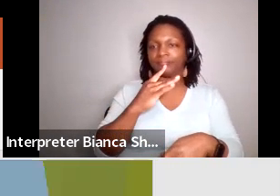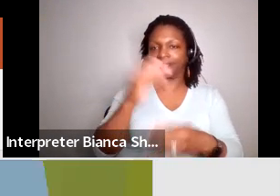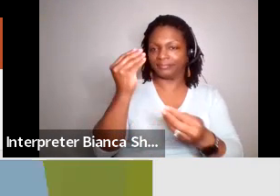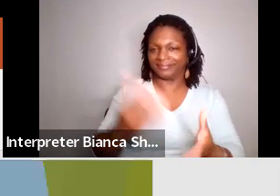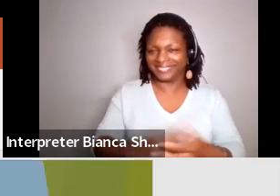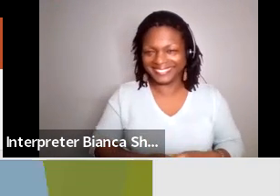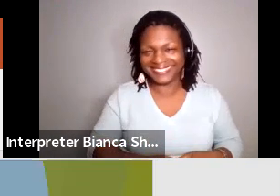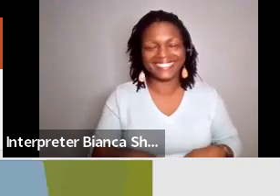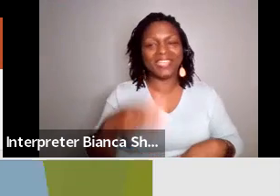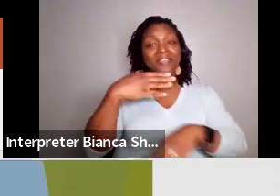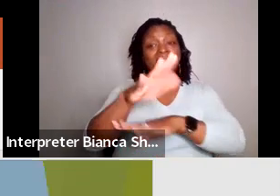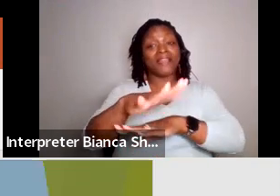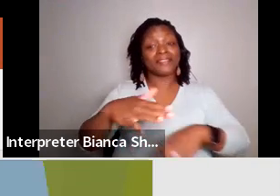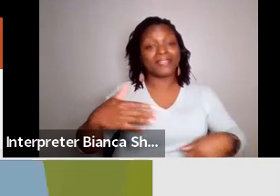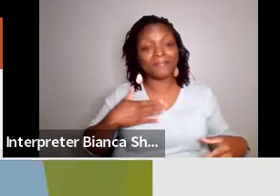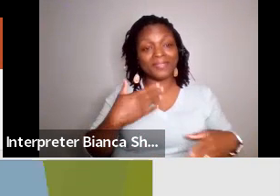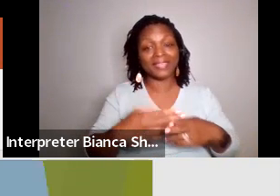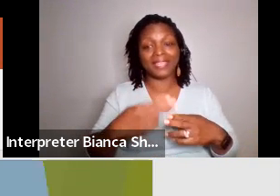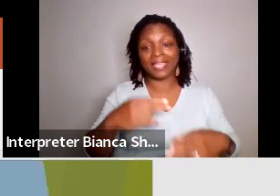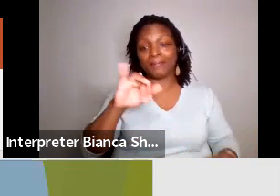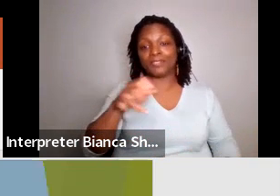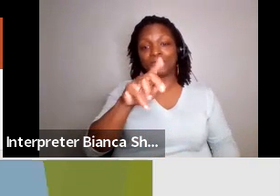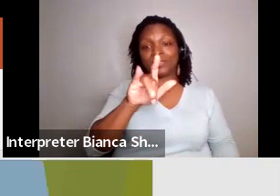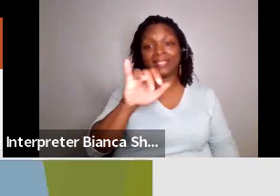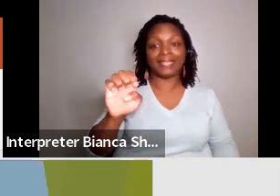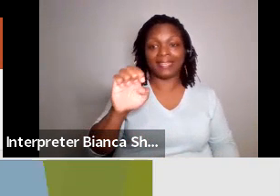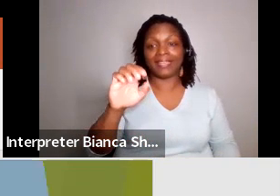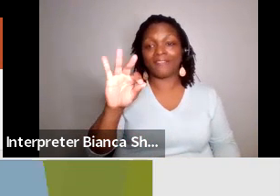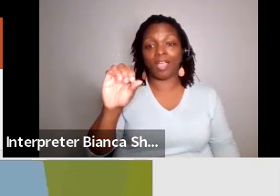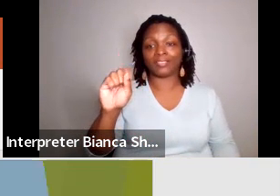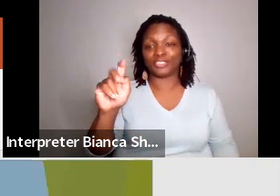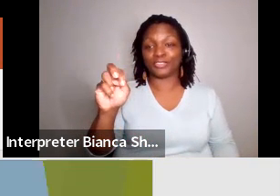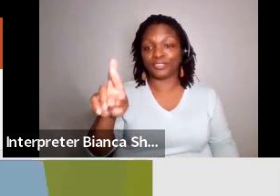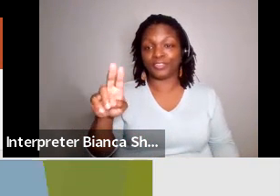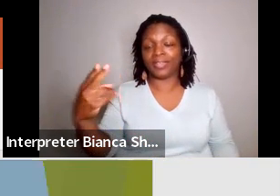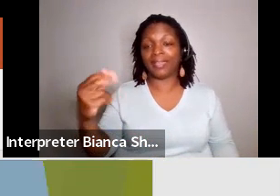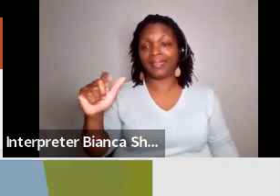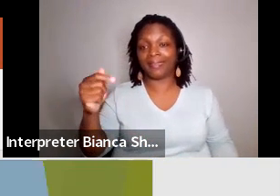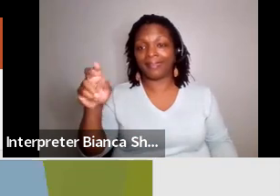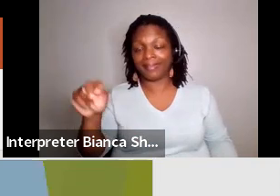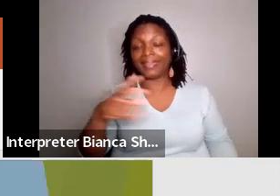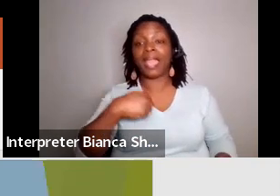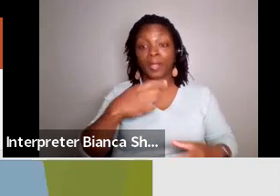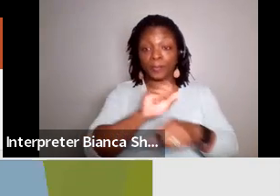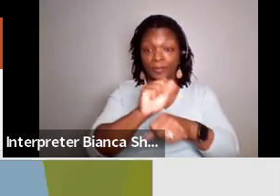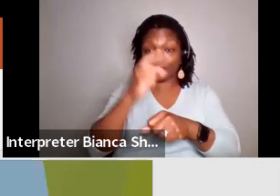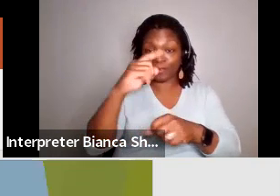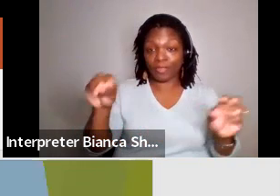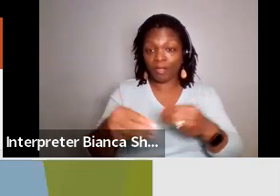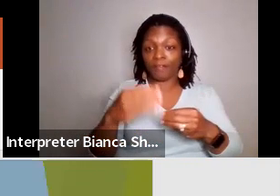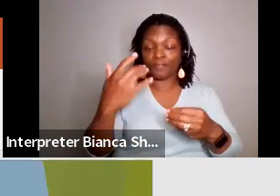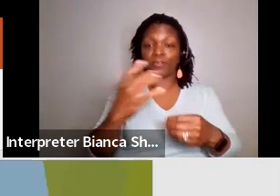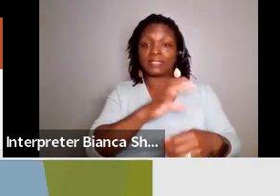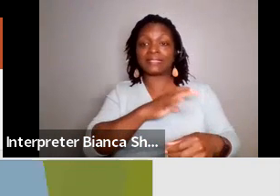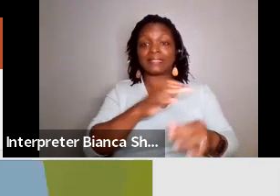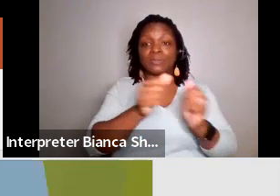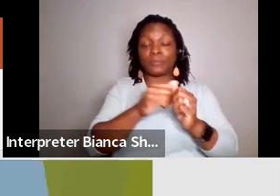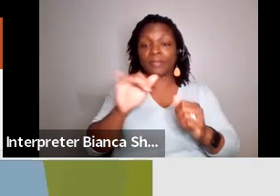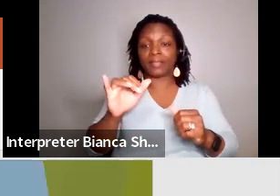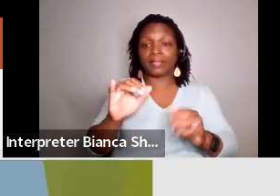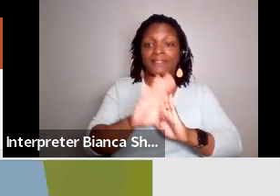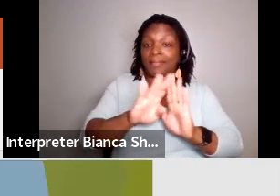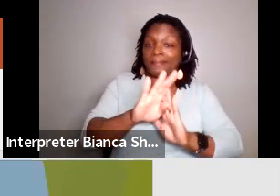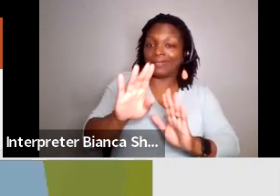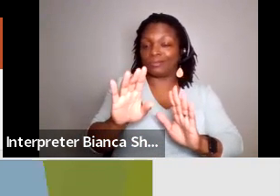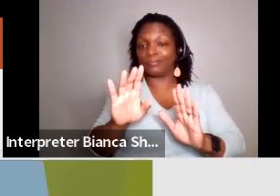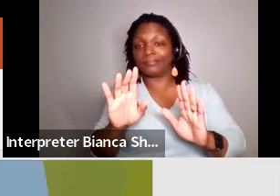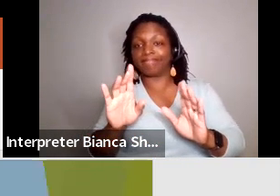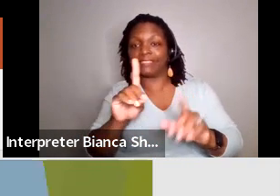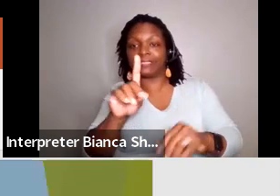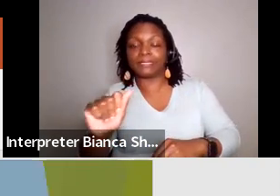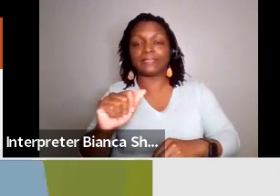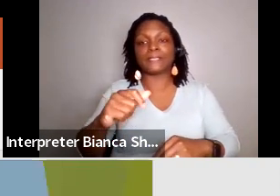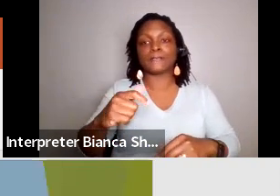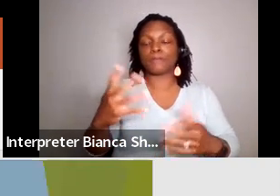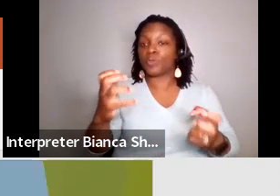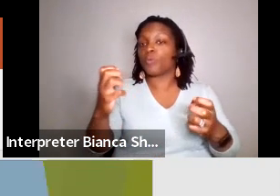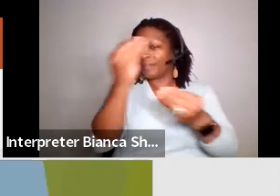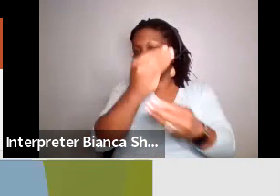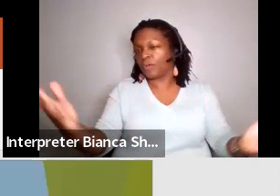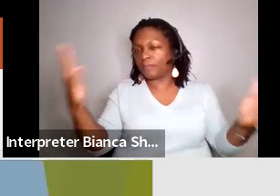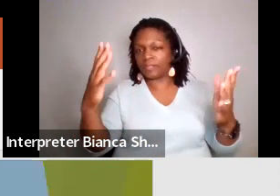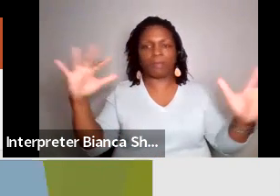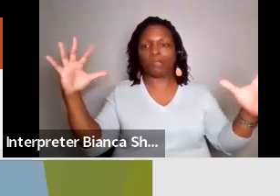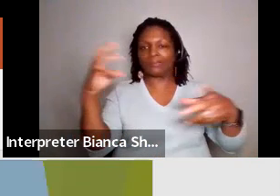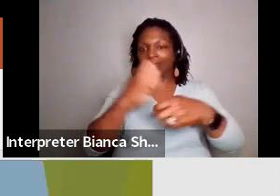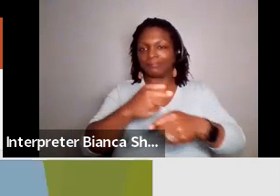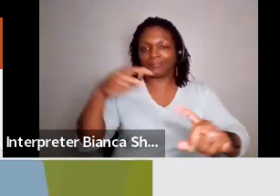Everyone. my name is Julie foster hagen and i'm work with the office for citizens with developmental disabilities, and i'll share with you guys just kind of a quick overview of our office and